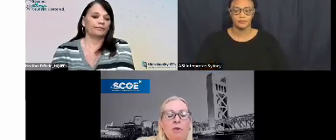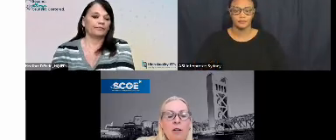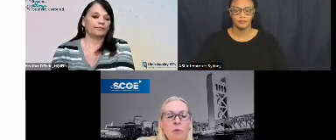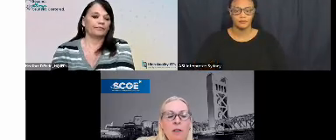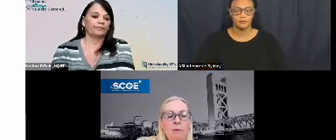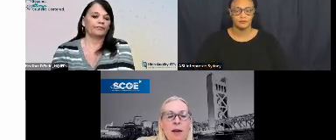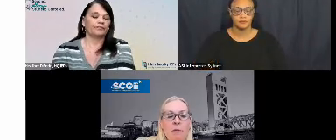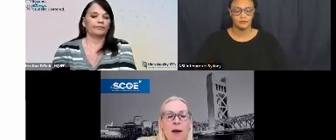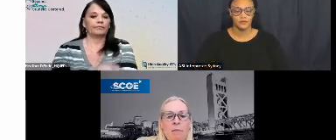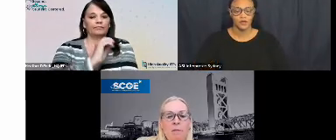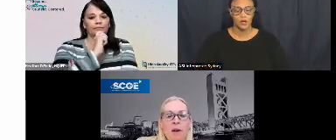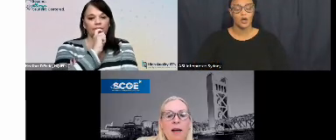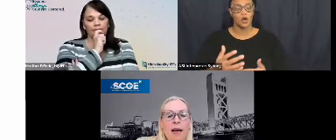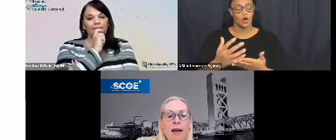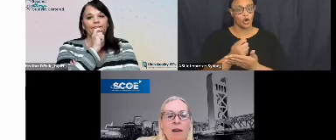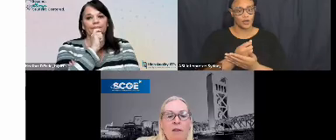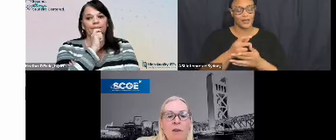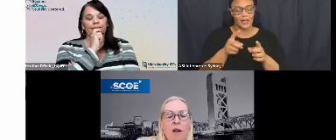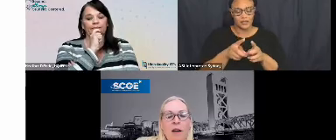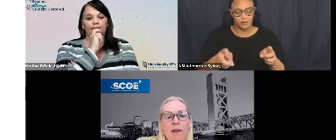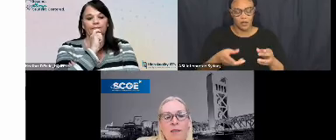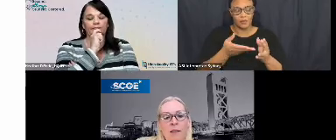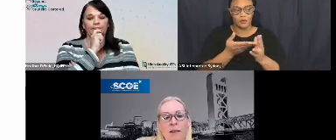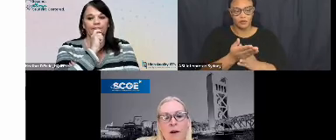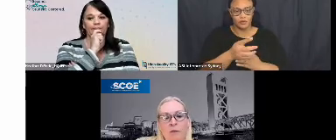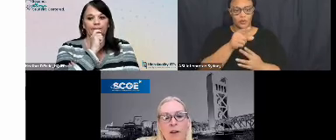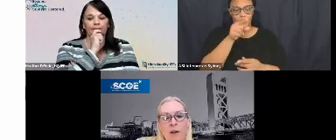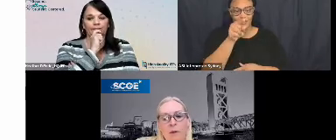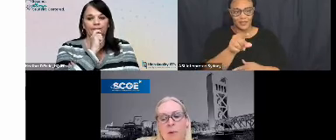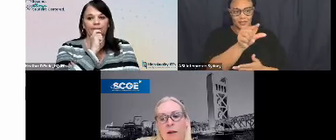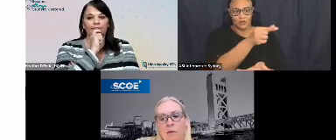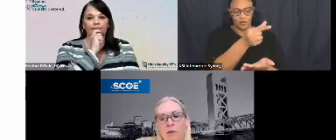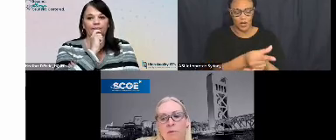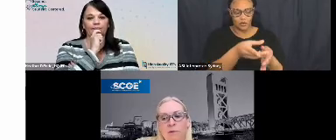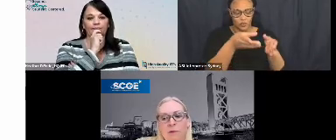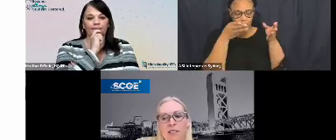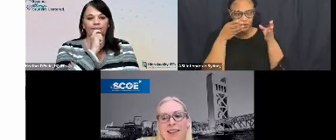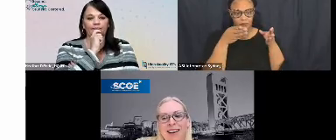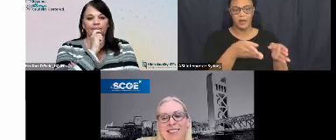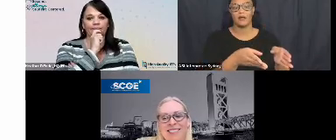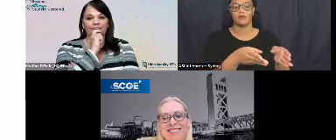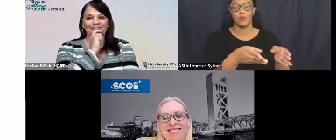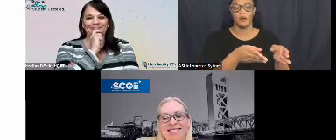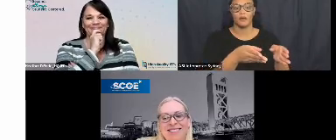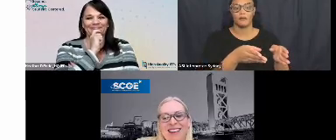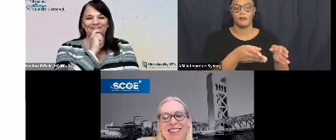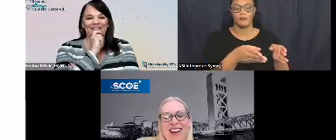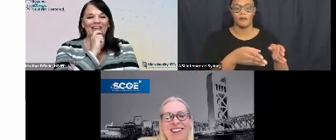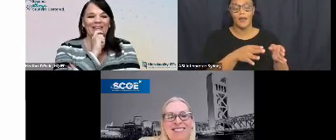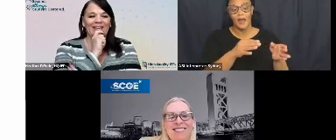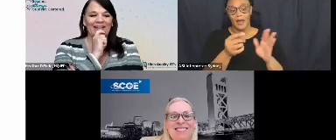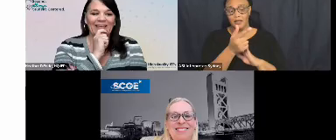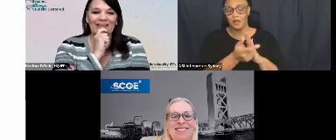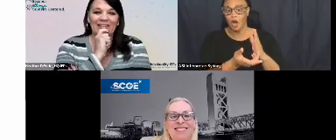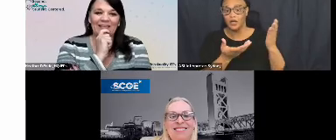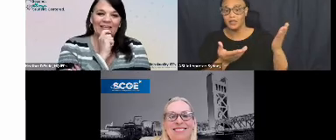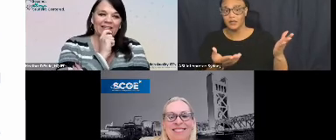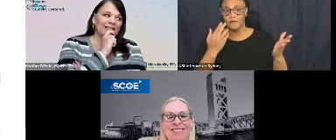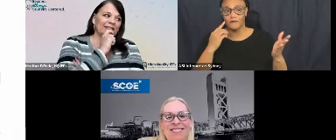through this graduation pathway and the law is there for you as well just in case. Next slide.